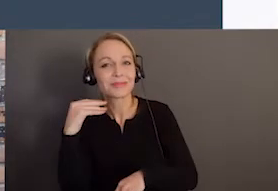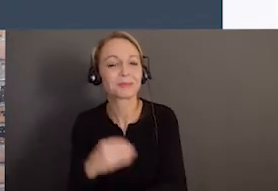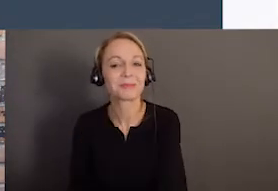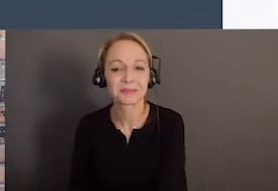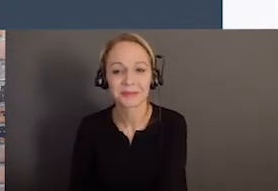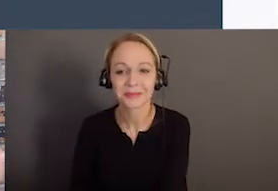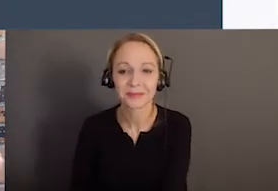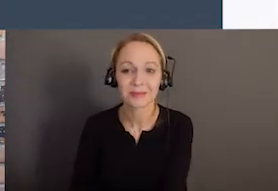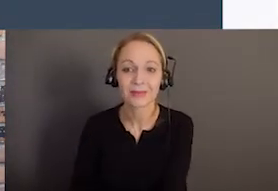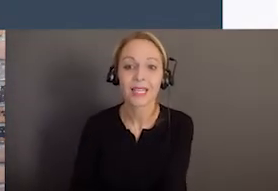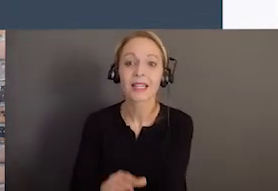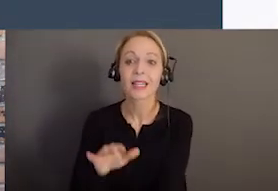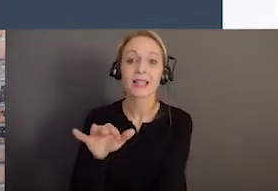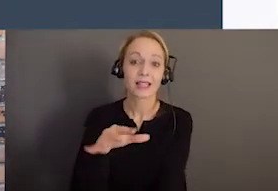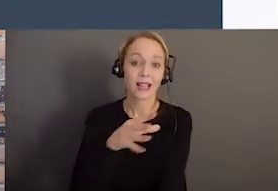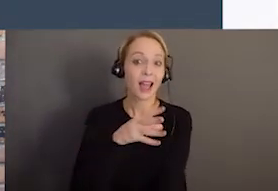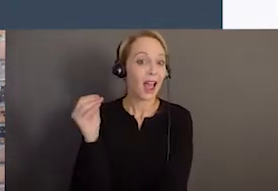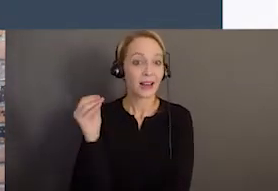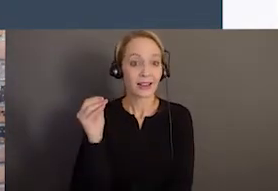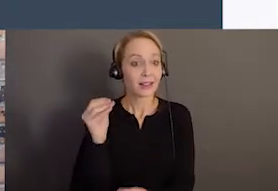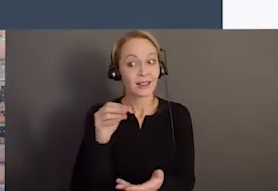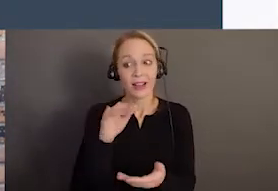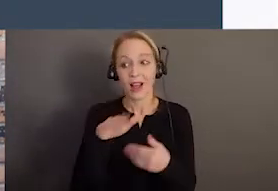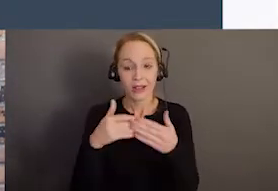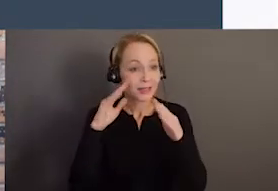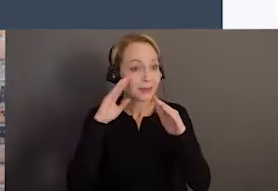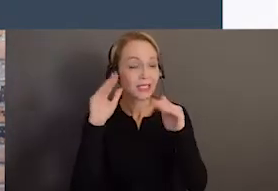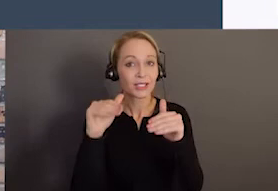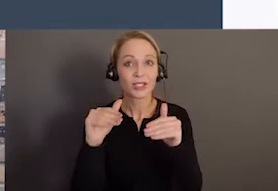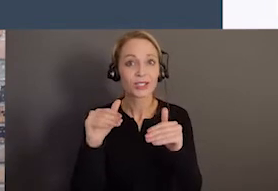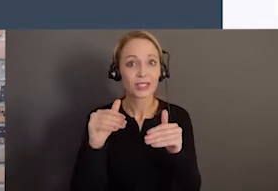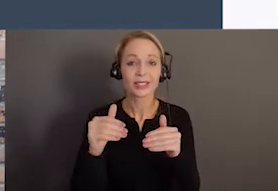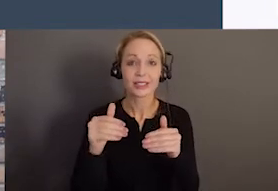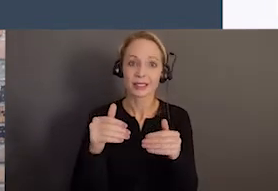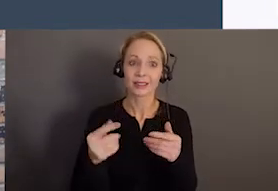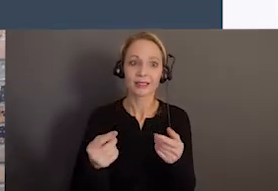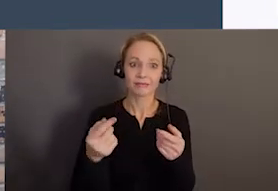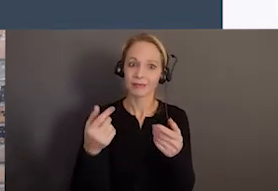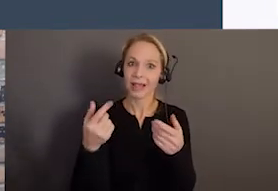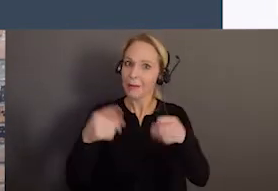AND THESE EXPECTATIONS ARE COMING TO B2B TOO, NOT JUST